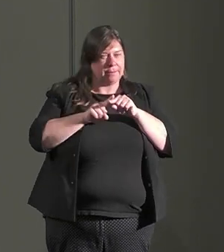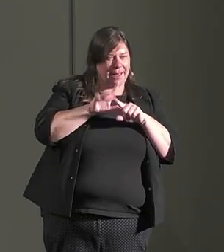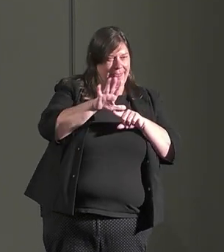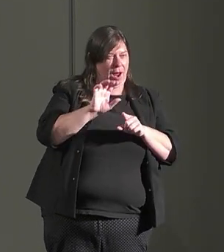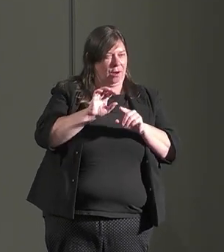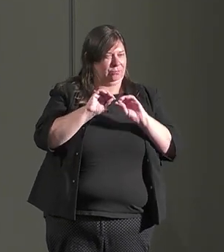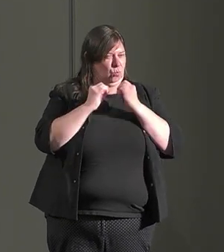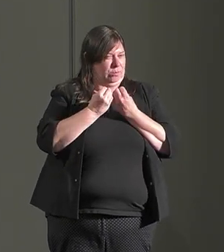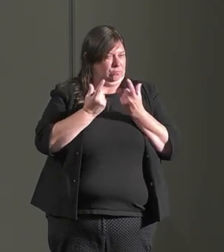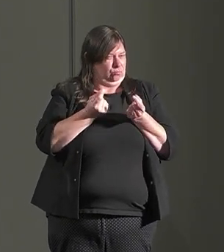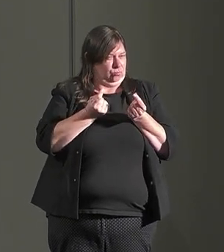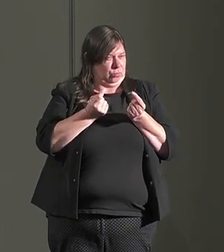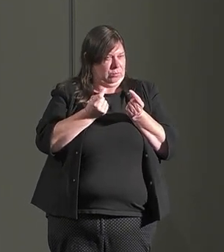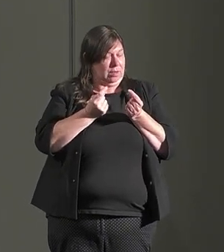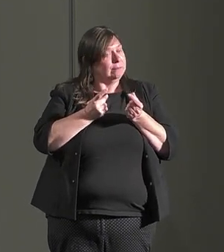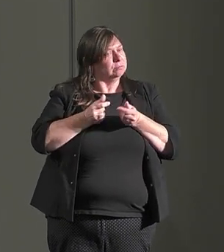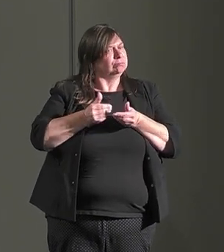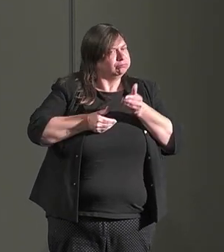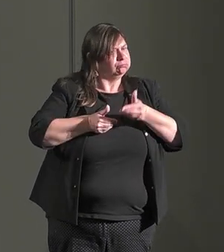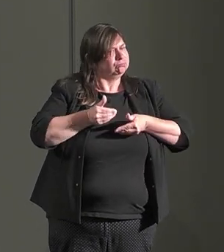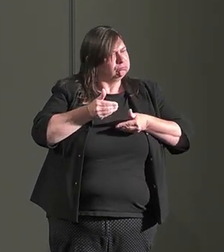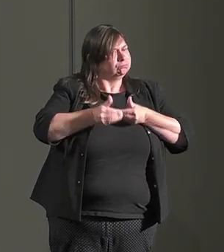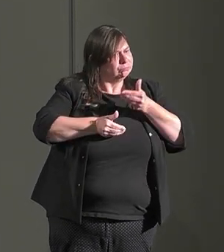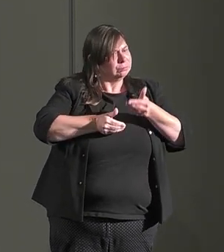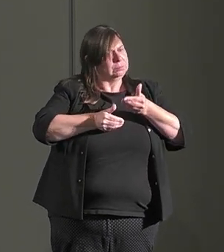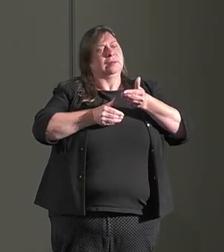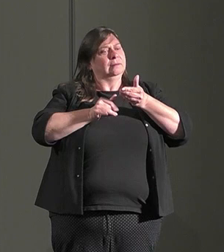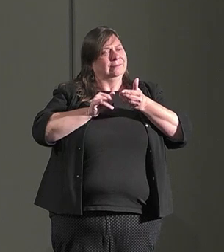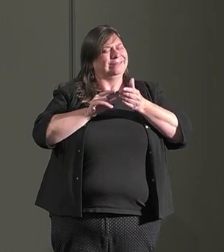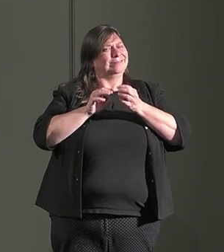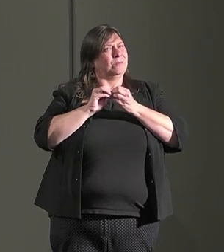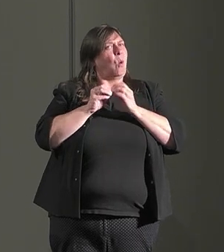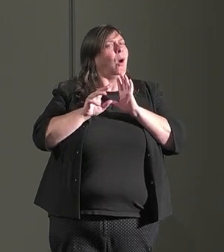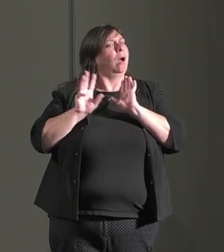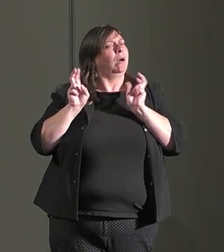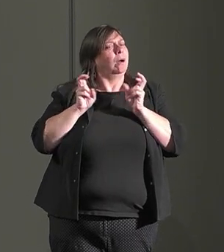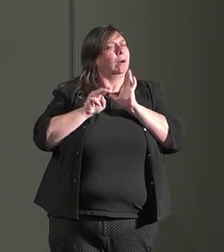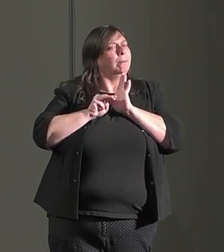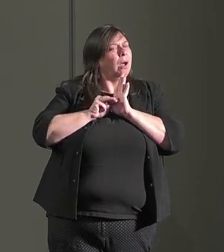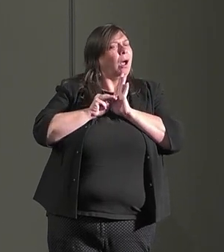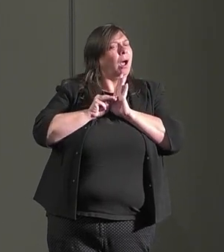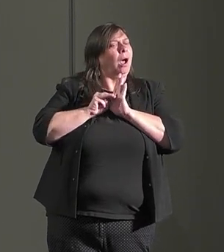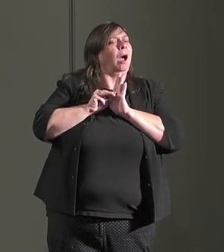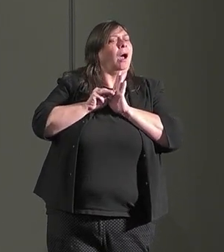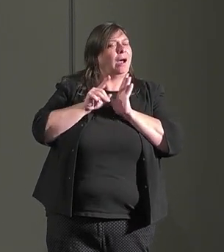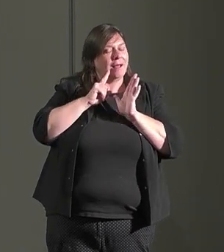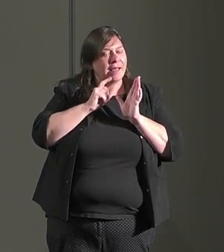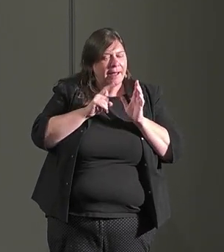doing. Moving forward in terms of maturity and may have a road map in place. And have